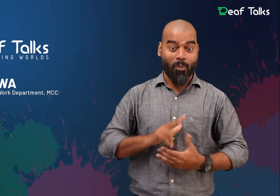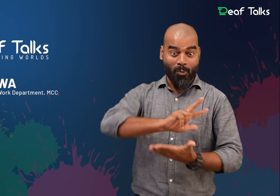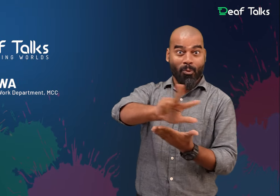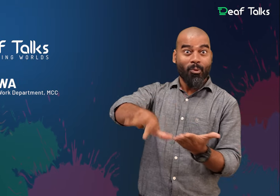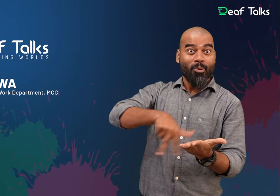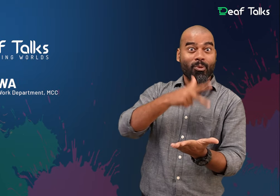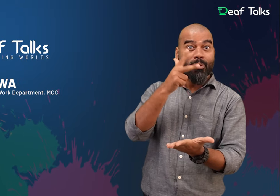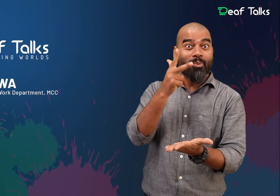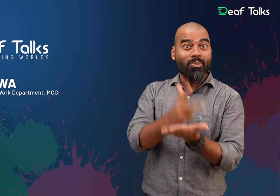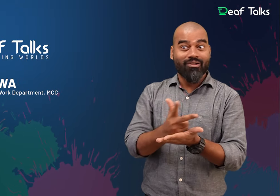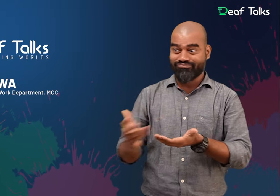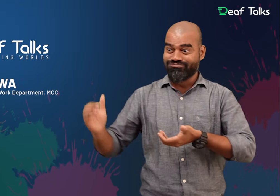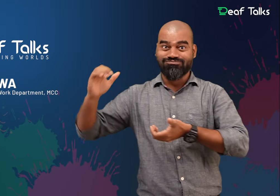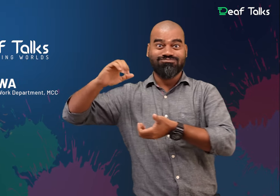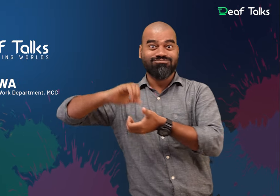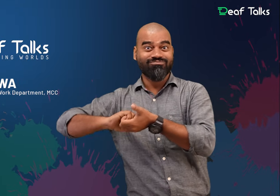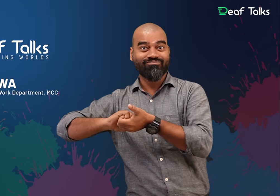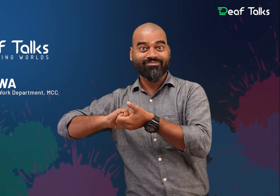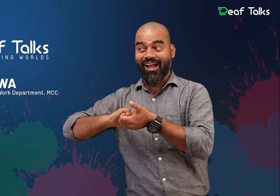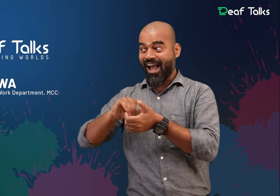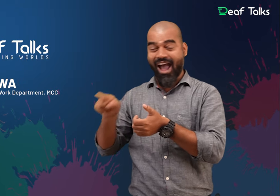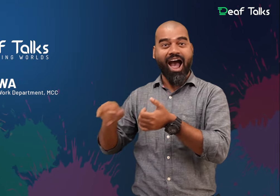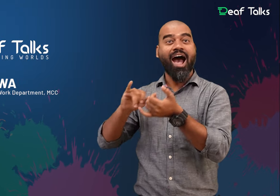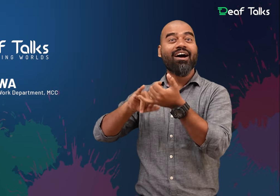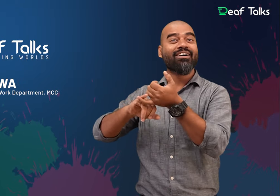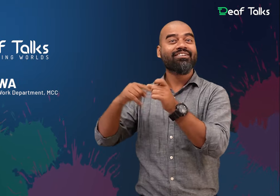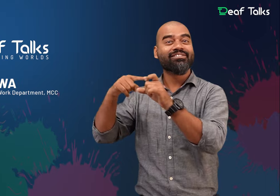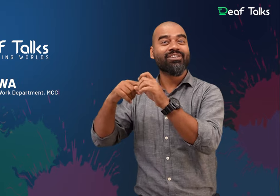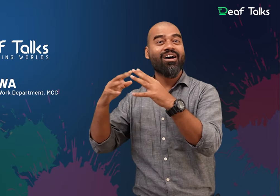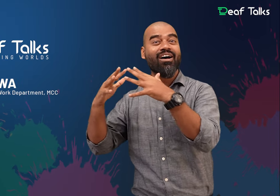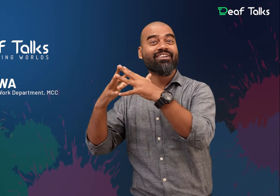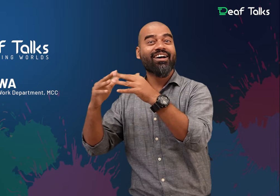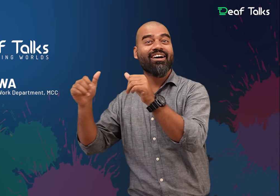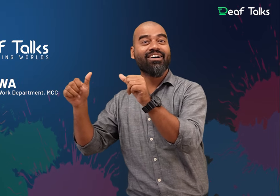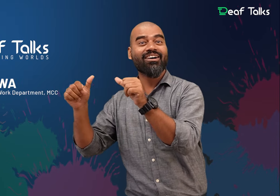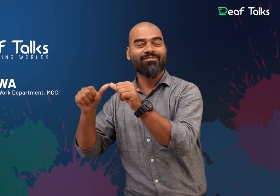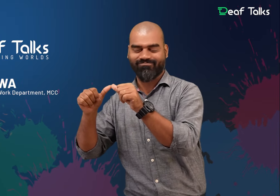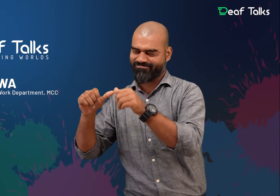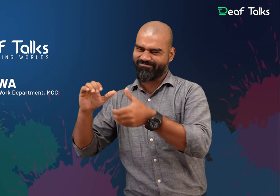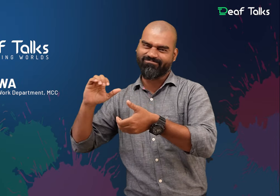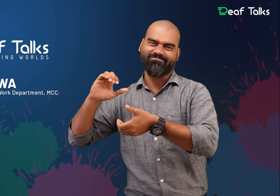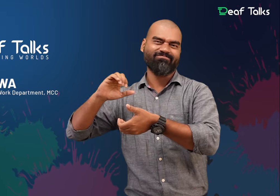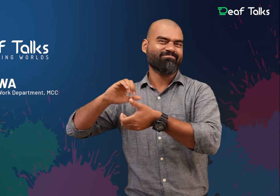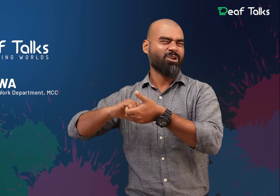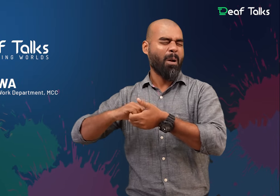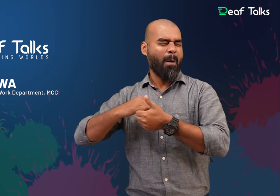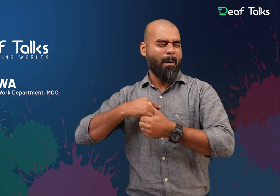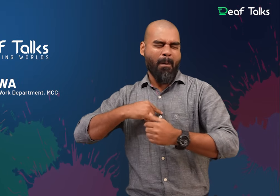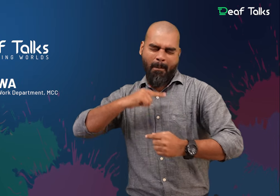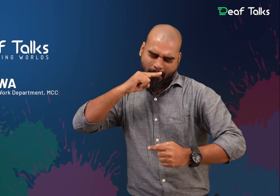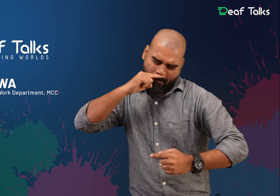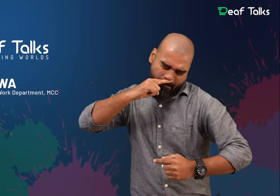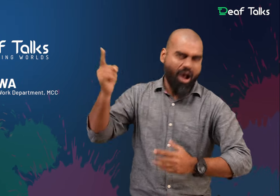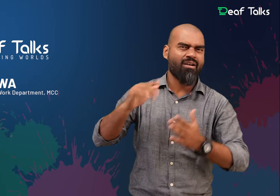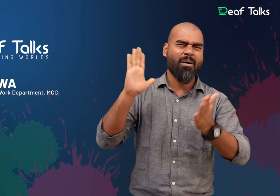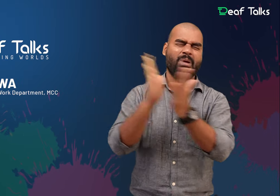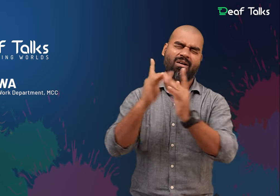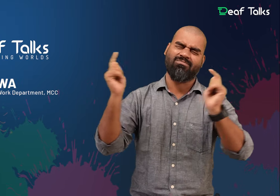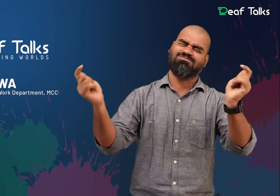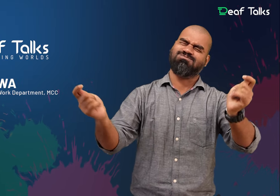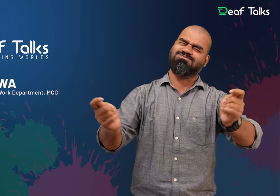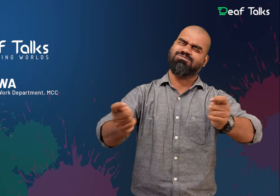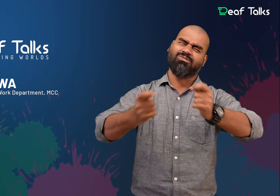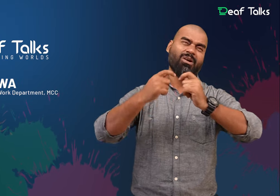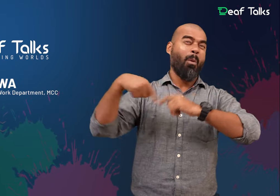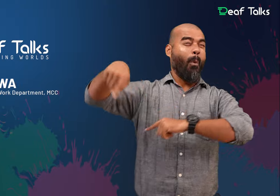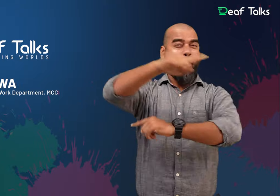Deaf Talks and SEWA, Social Work Department (day), Madras Christian College,